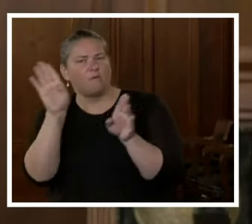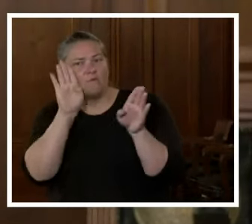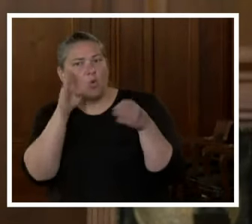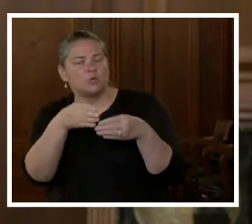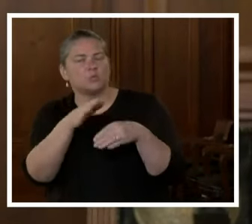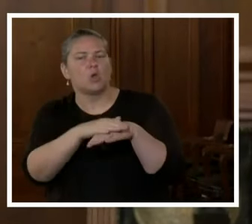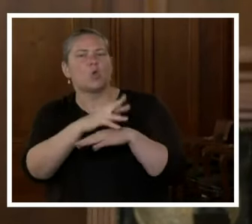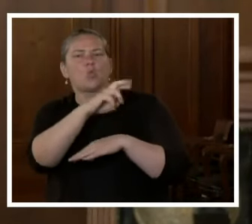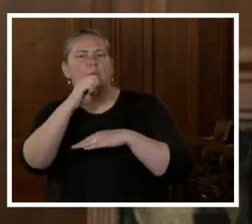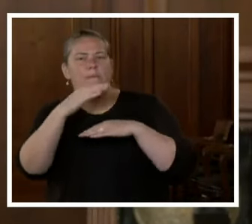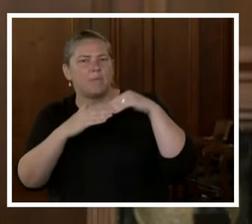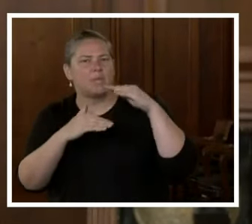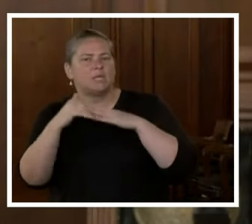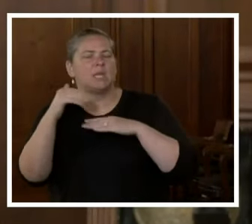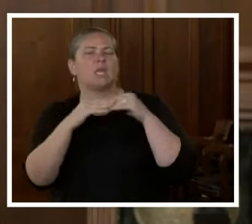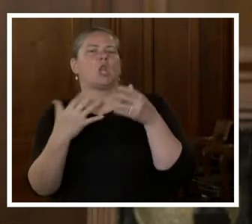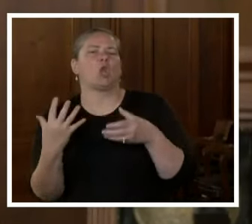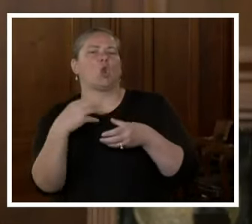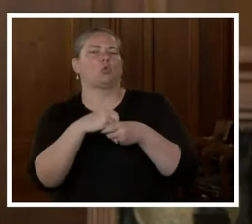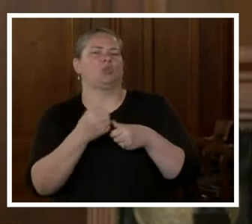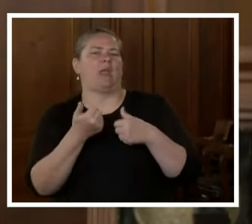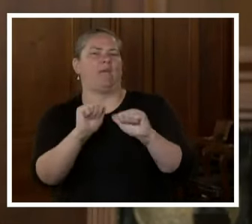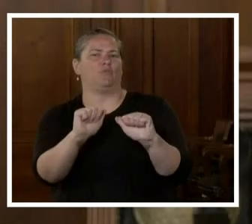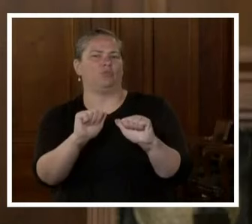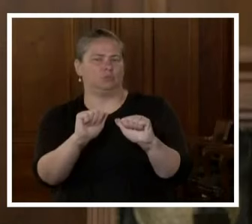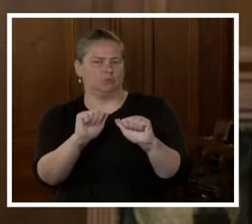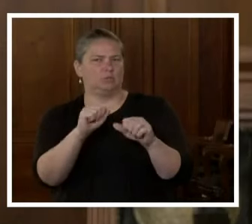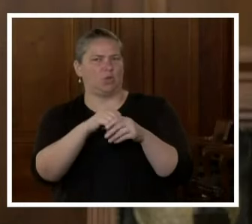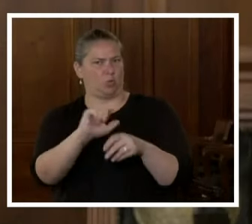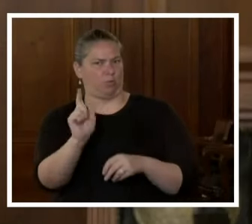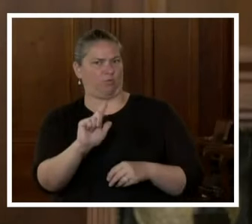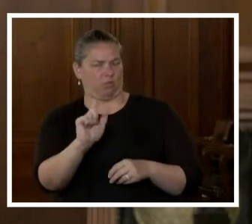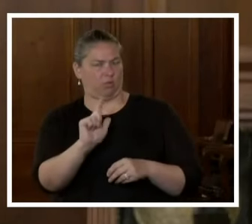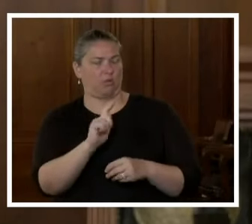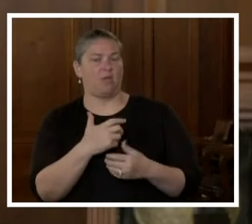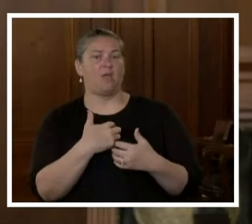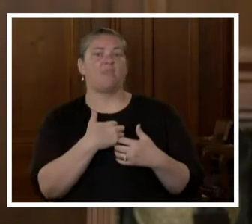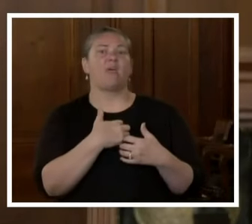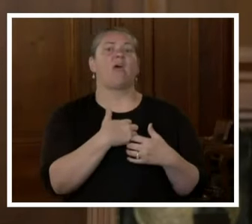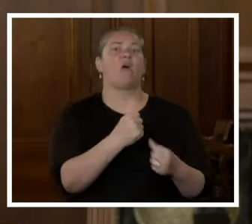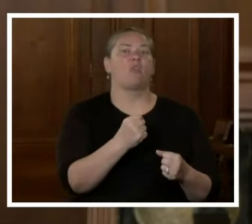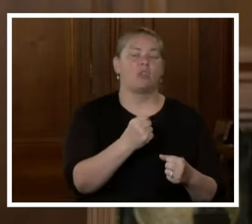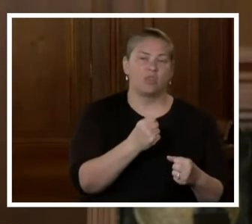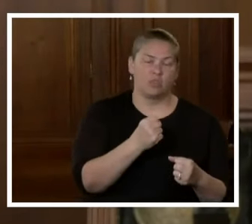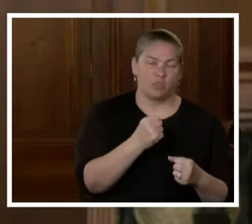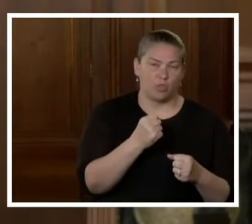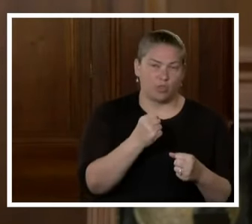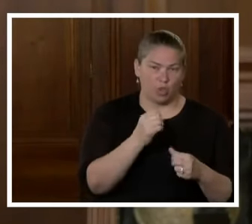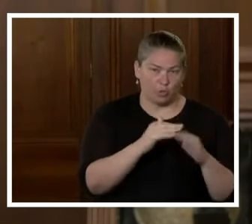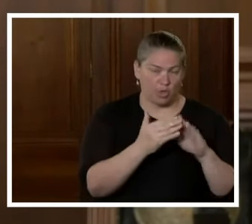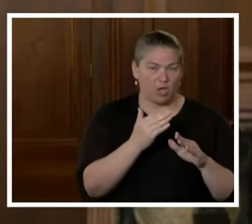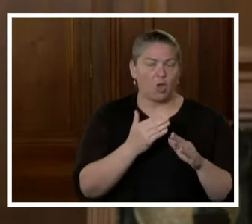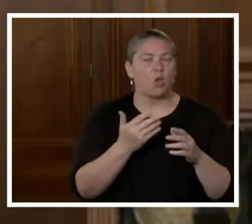AND IF -- YOU KNOW, EVERY COMMITMENT, AND DOLLARS SWEATER A GOOD THING.